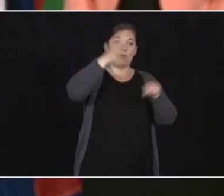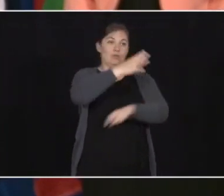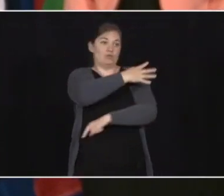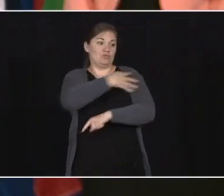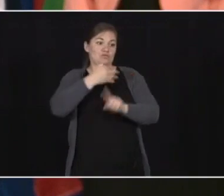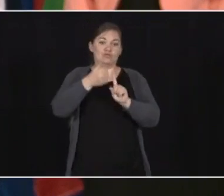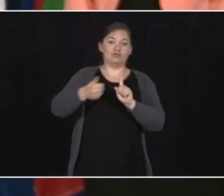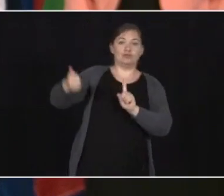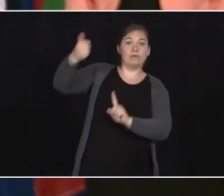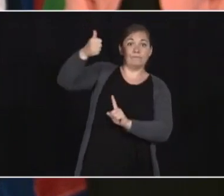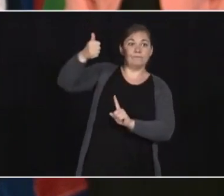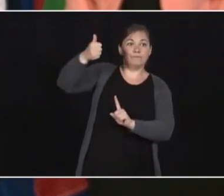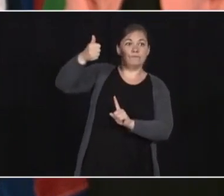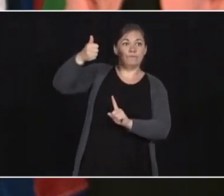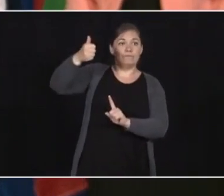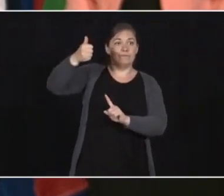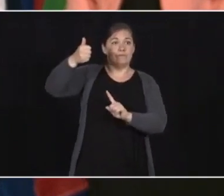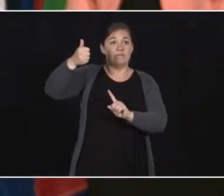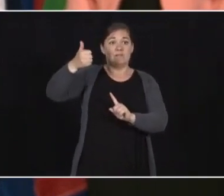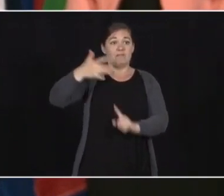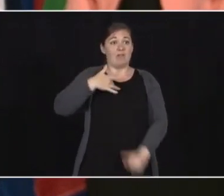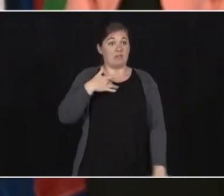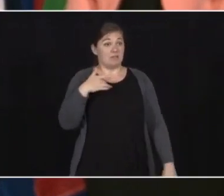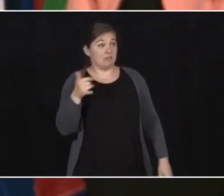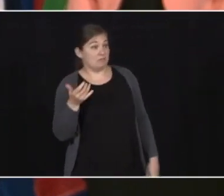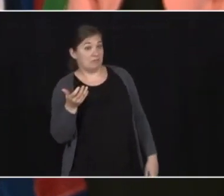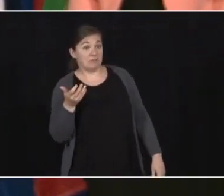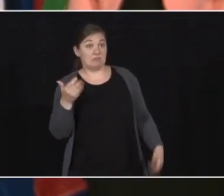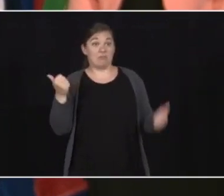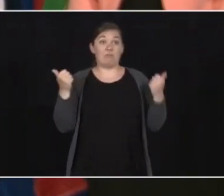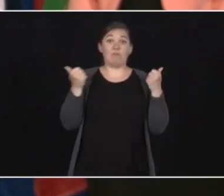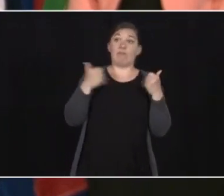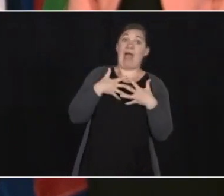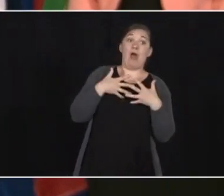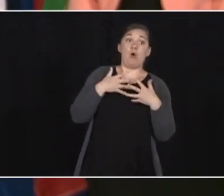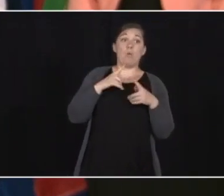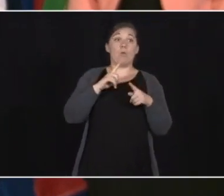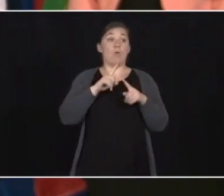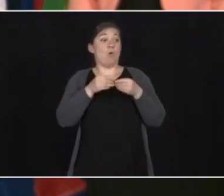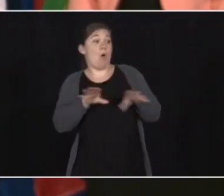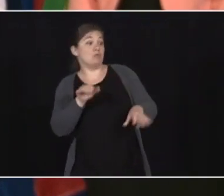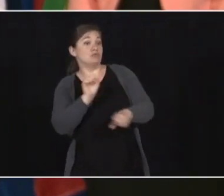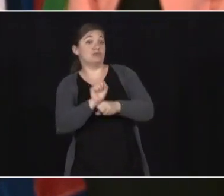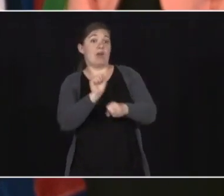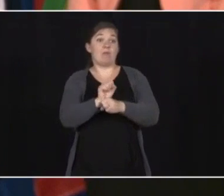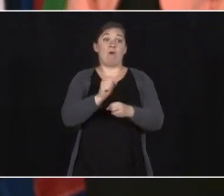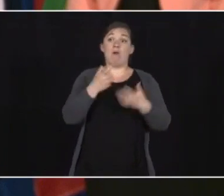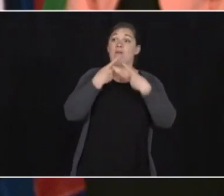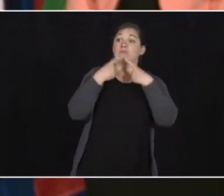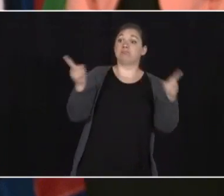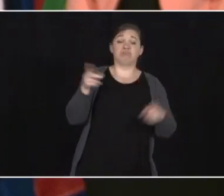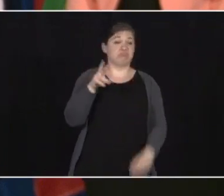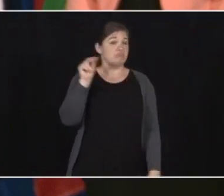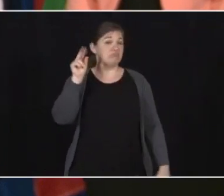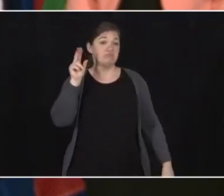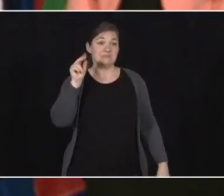Not being threatened. I'm not saying anyone is being threatened. Not feeling intimidated if they go out and say